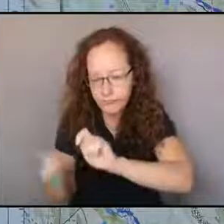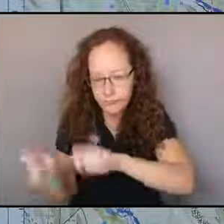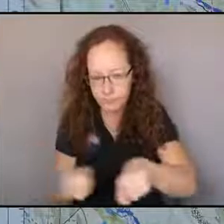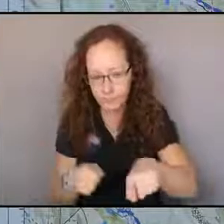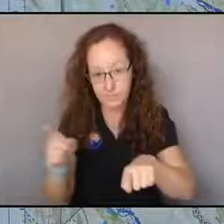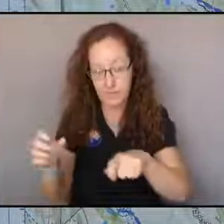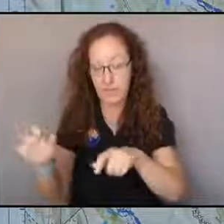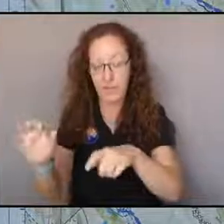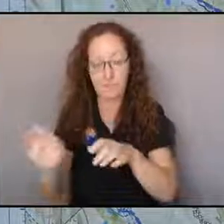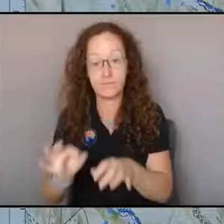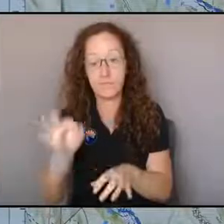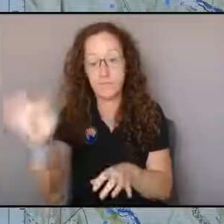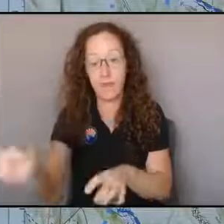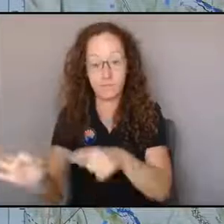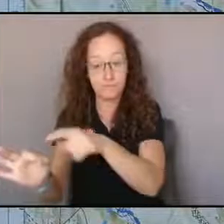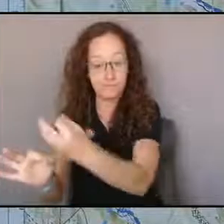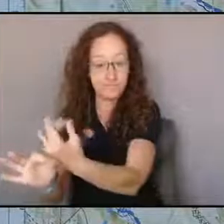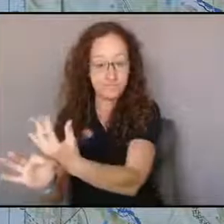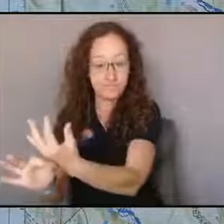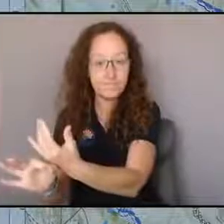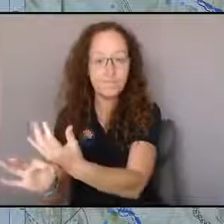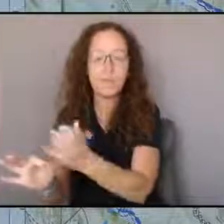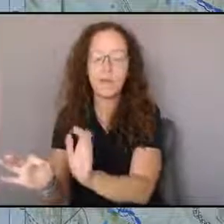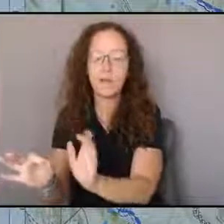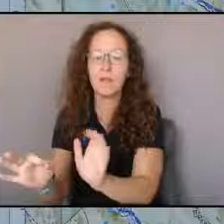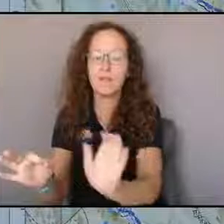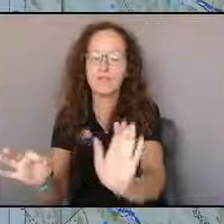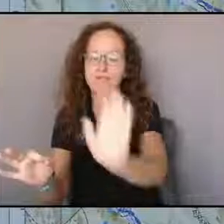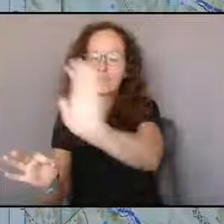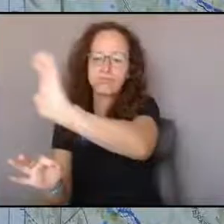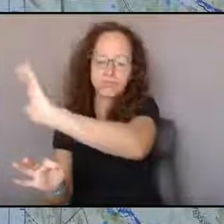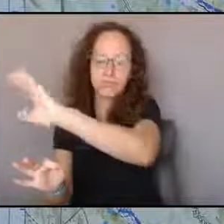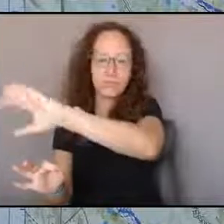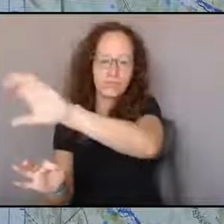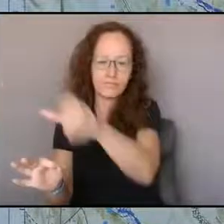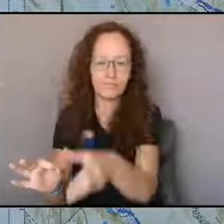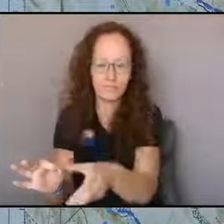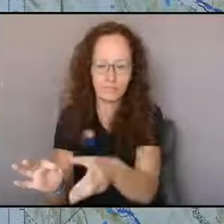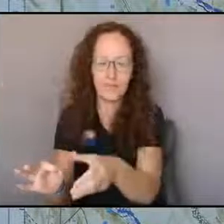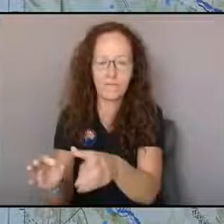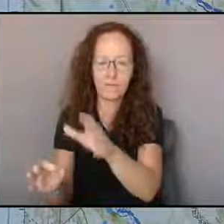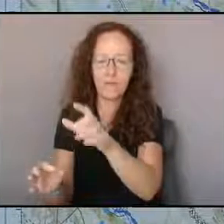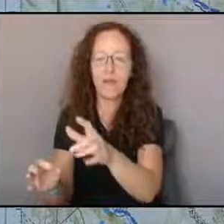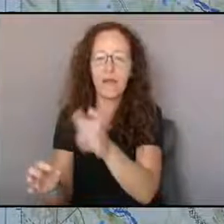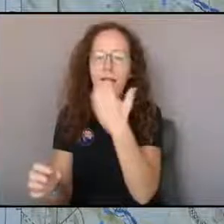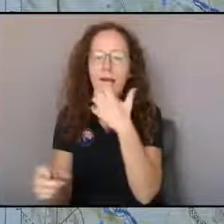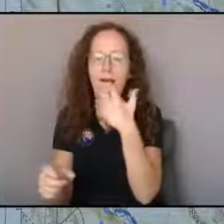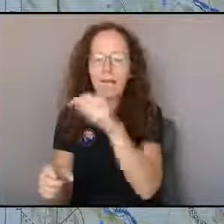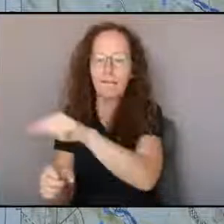ON THE SPOT NEAR THE DOZER LINE, ON THE NORTH SIDE OF IT NEAR THE 518 ROADS.